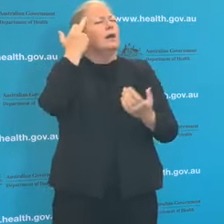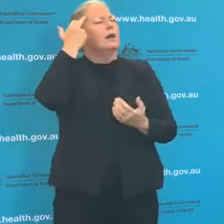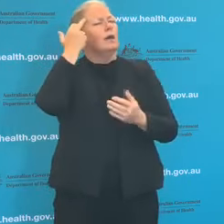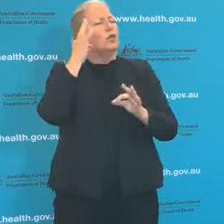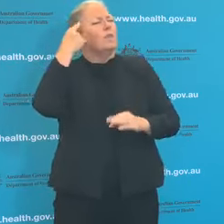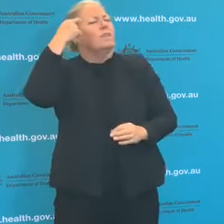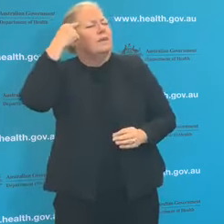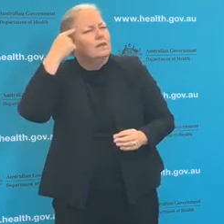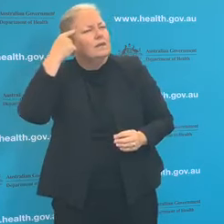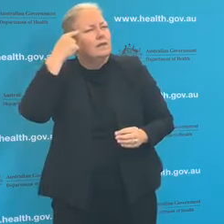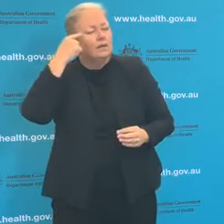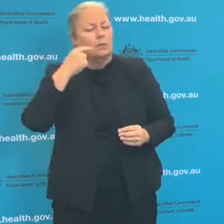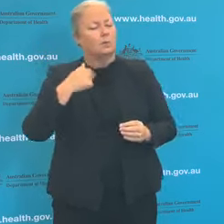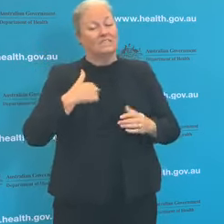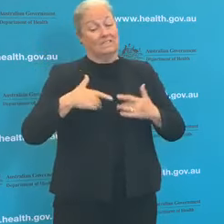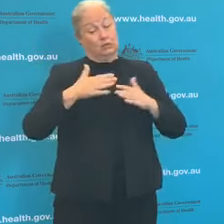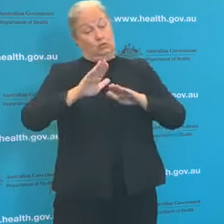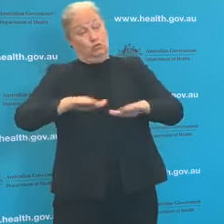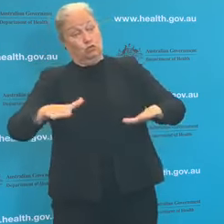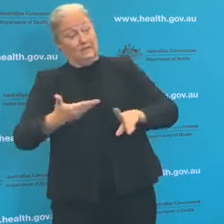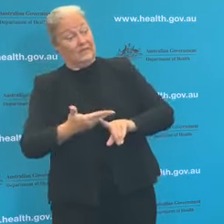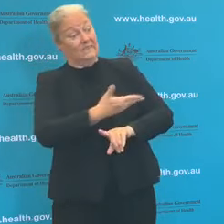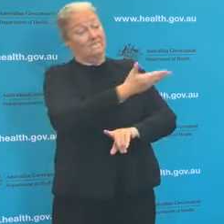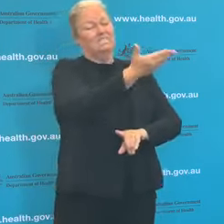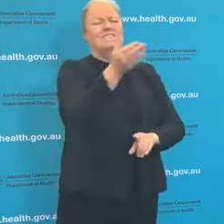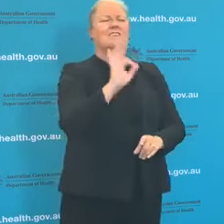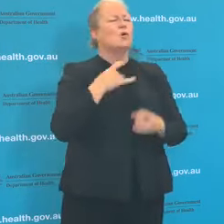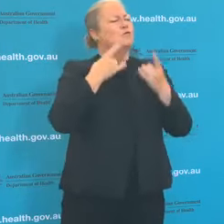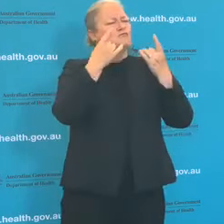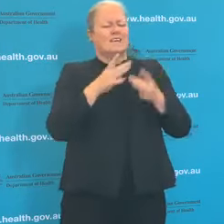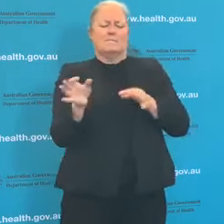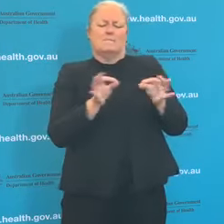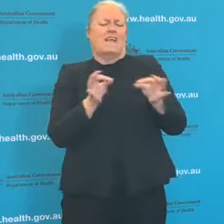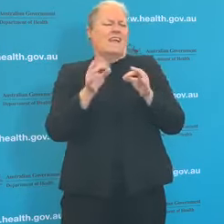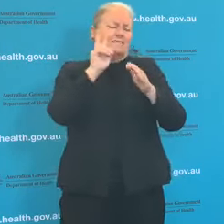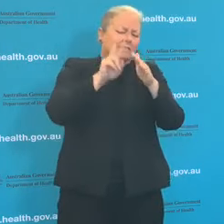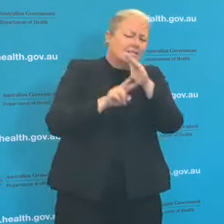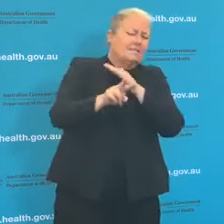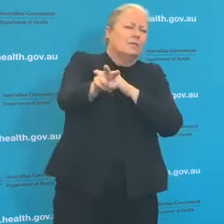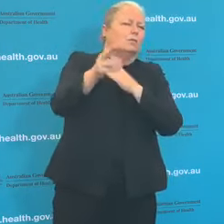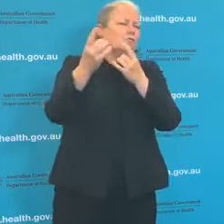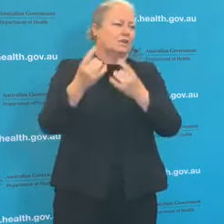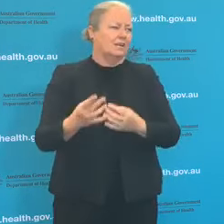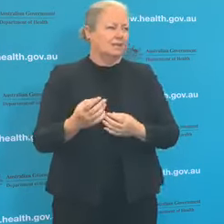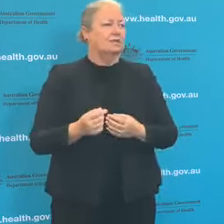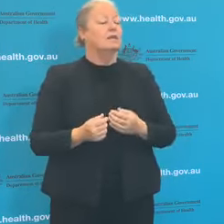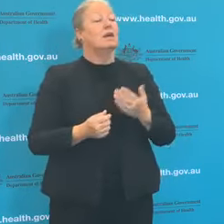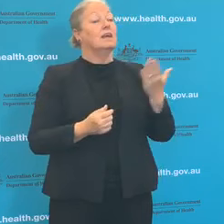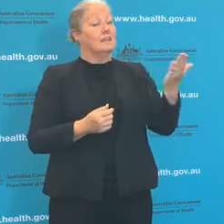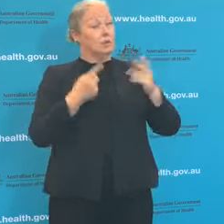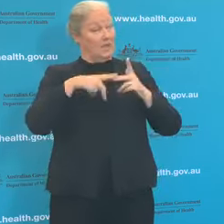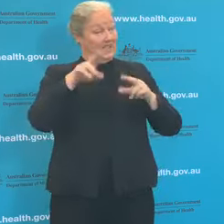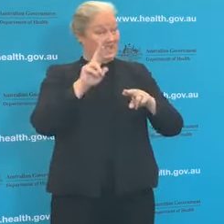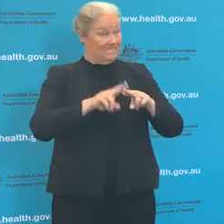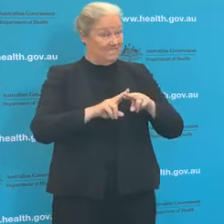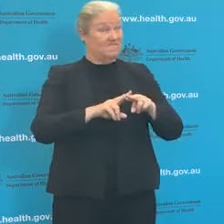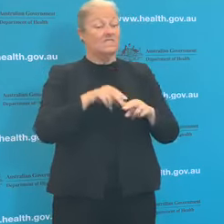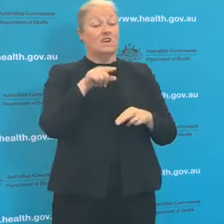transmission from children, so we've done no modelling on that. In regards to those small outbreaks of up to 100 cases that we hope to see, do you think